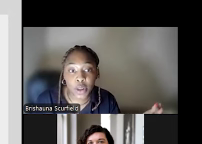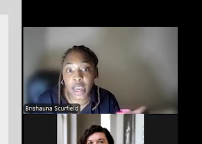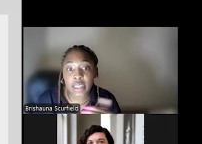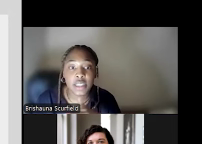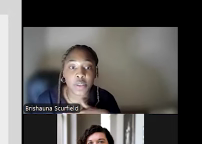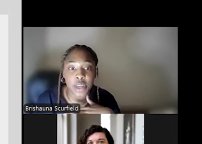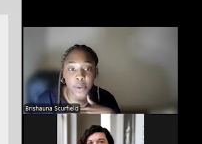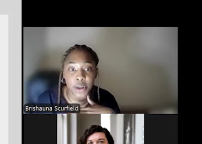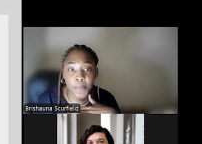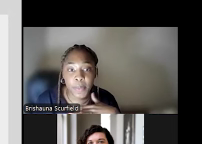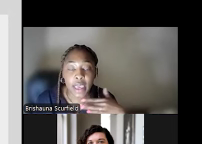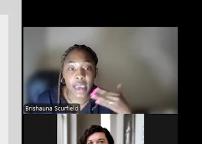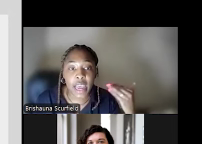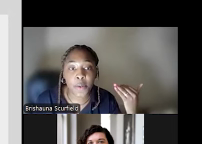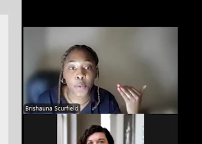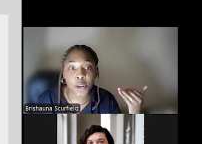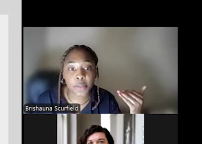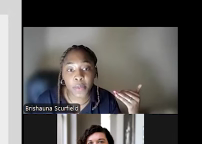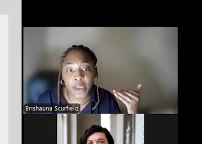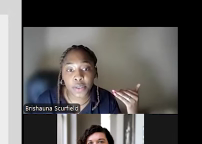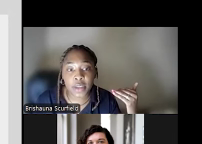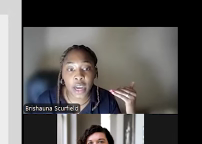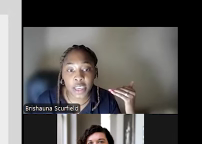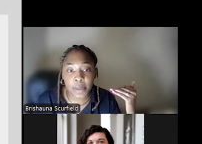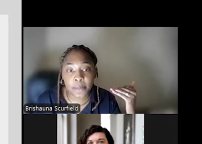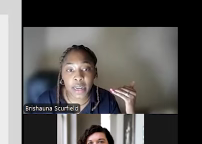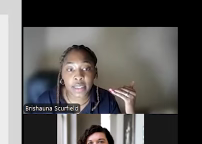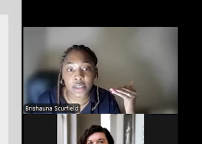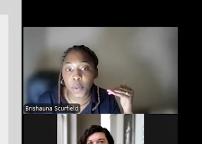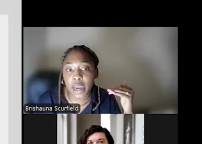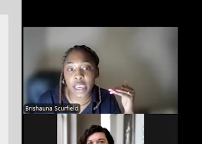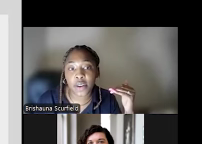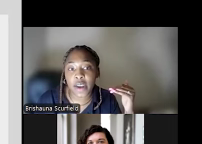utilizing a screen reader and I worked my way through the document, but I didn't quite hear